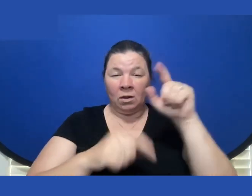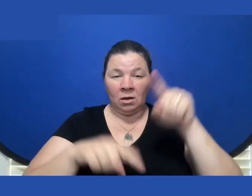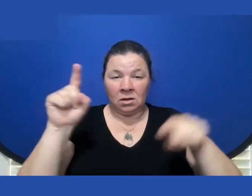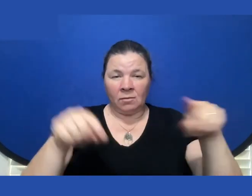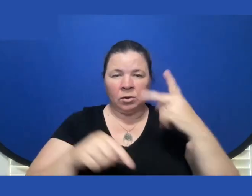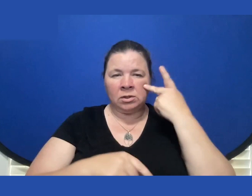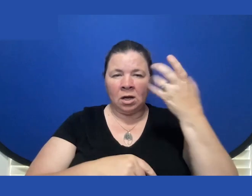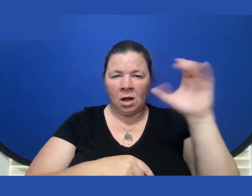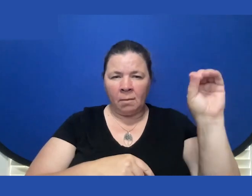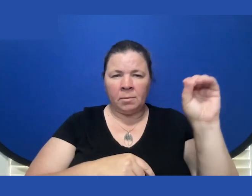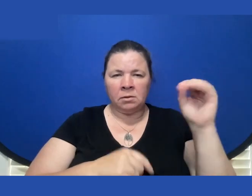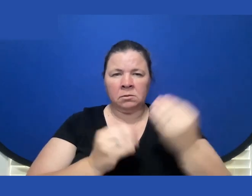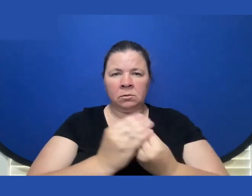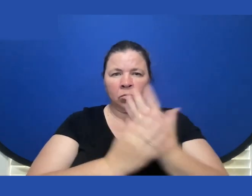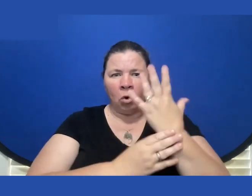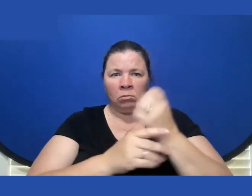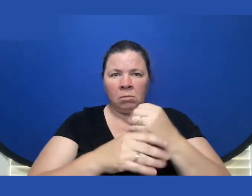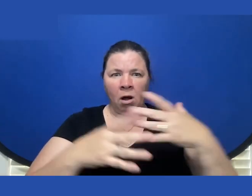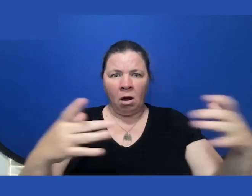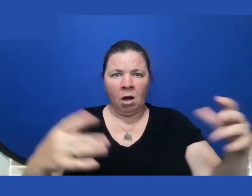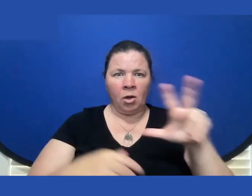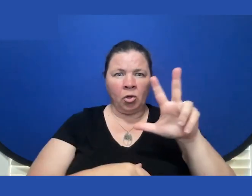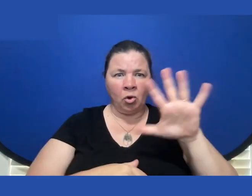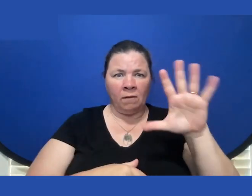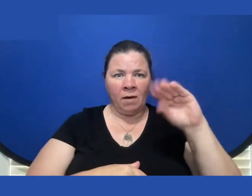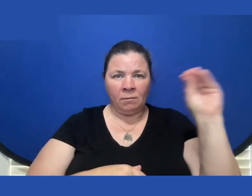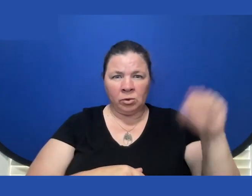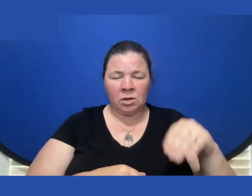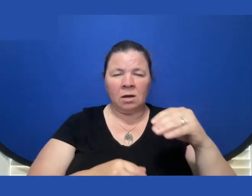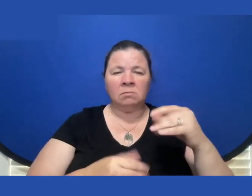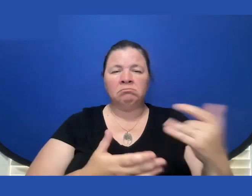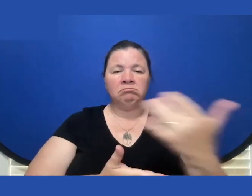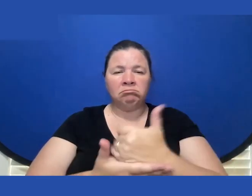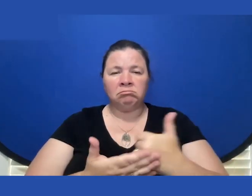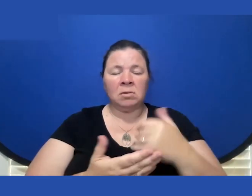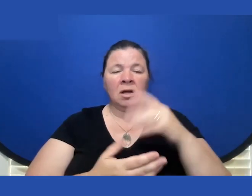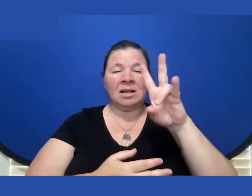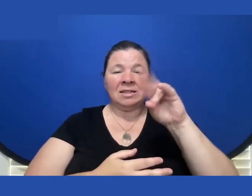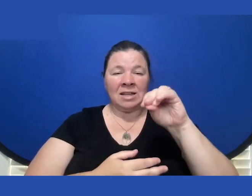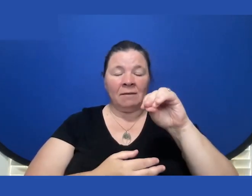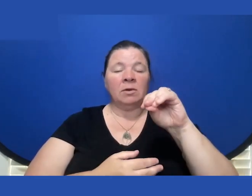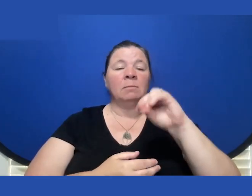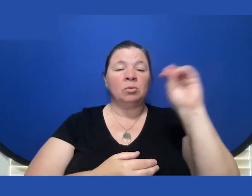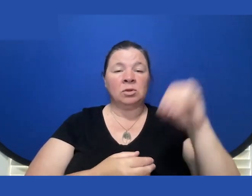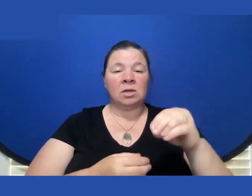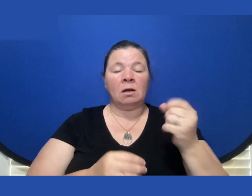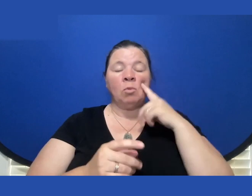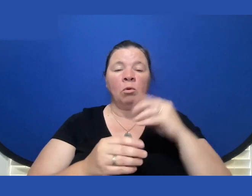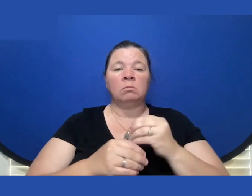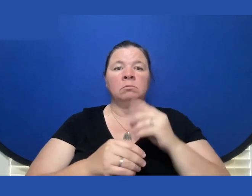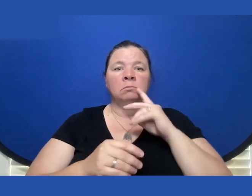by 35% in revenue and have a 70% more likelihood of expanding into larger markets. And we've seen that firsthand.